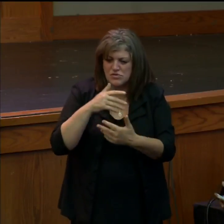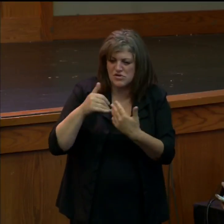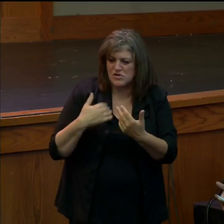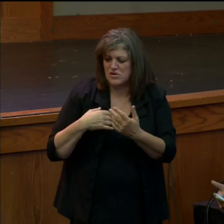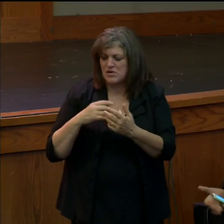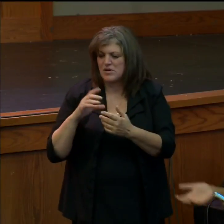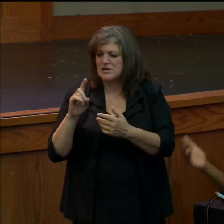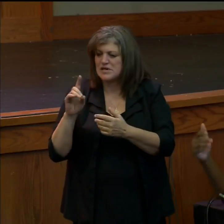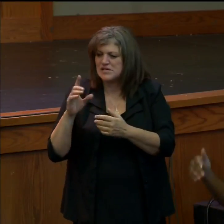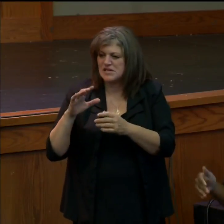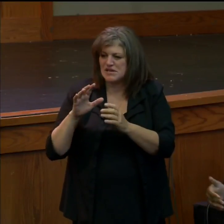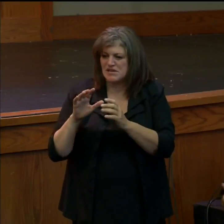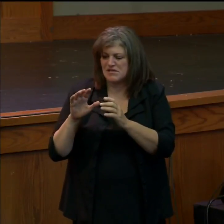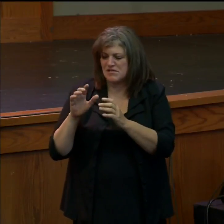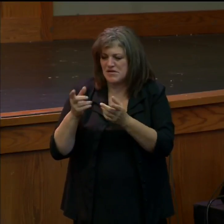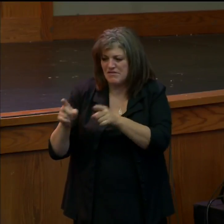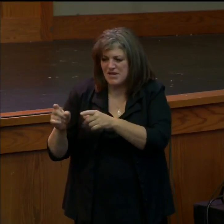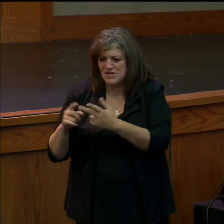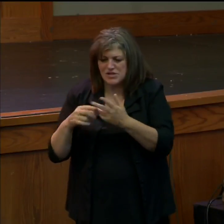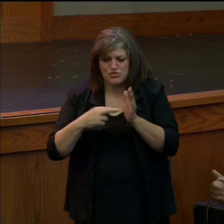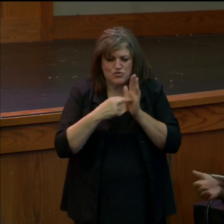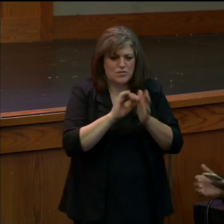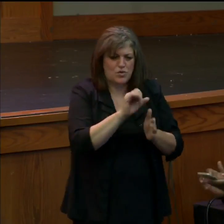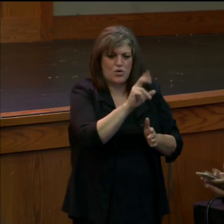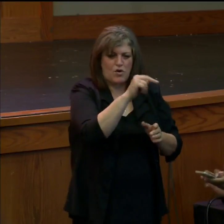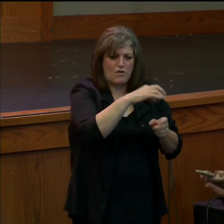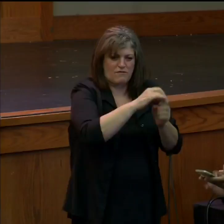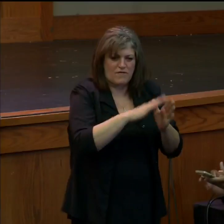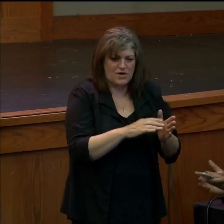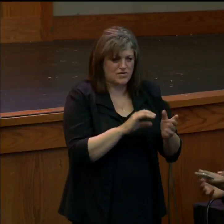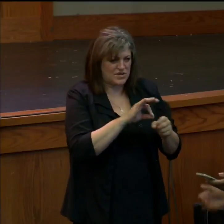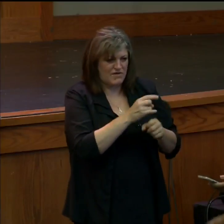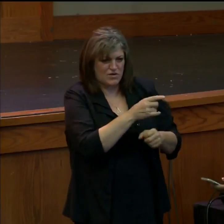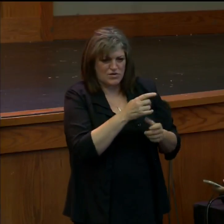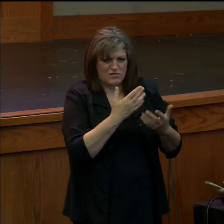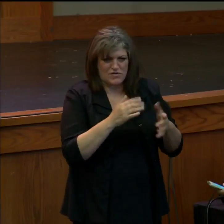AFFAIRS WHEN THEY SHOULD BE REPRESENTING THEIR OWN CONSTITUENTS THAT ELECT THEM.